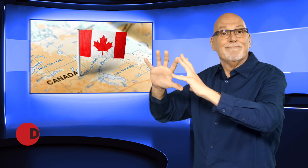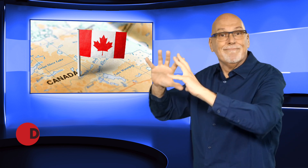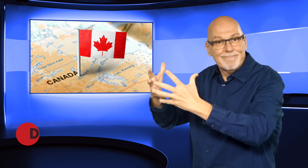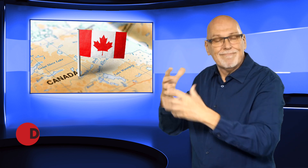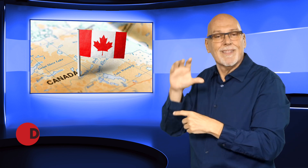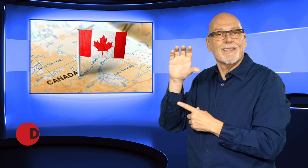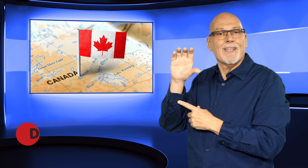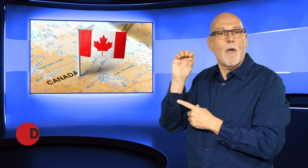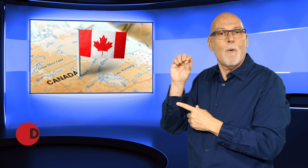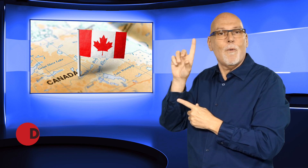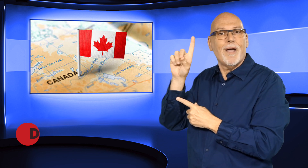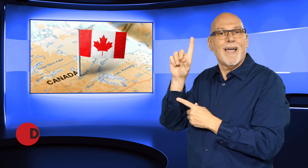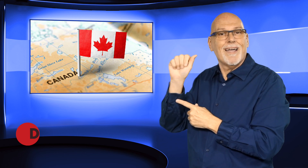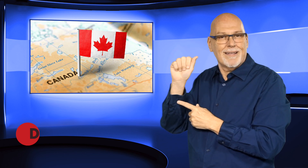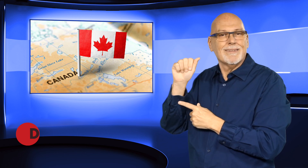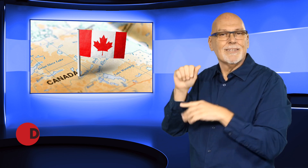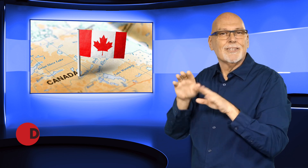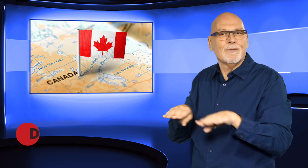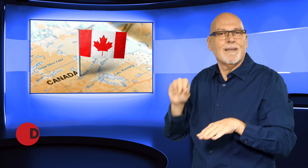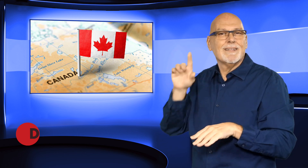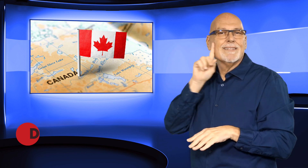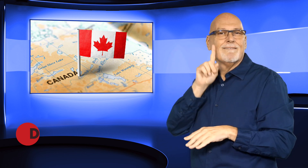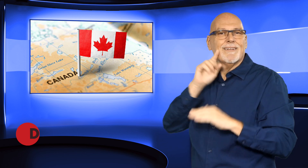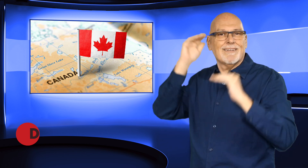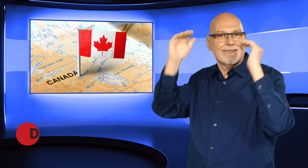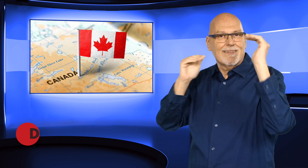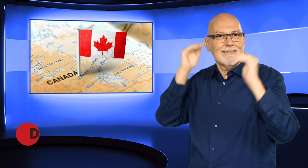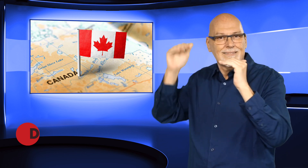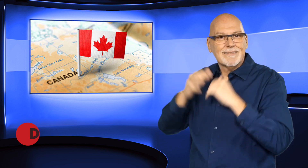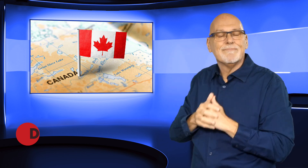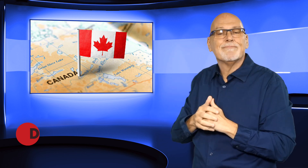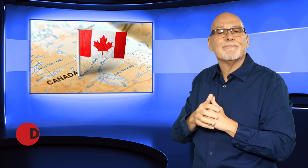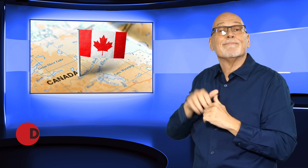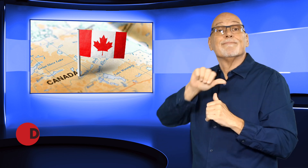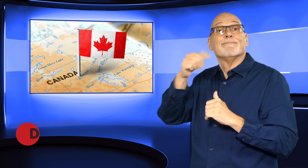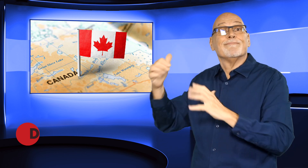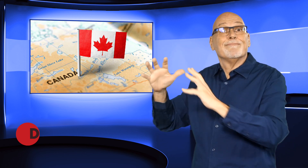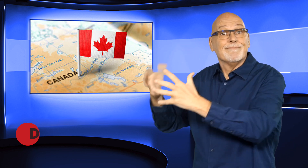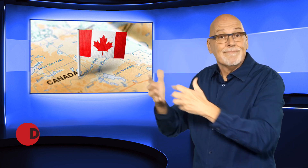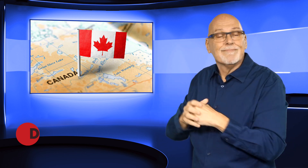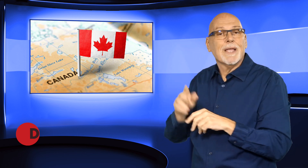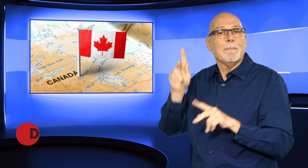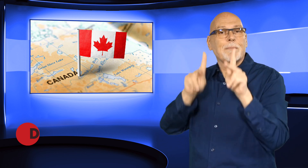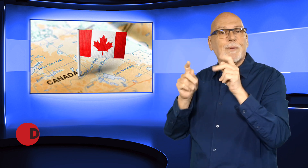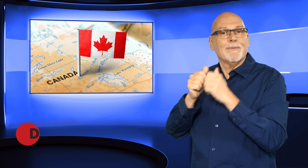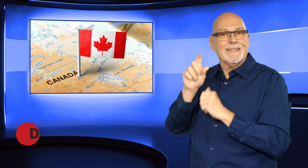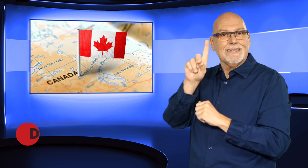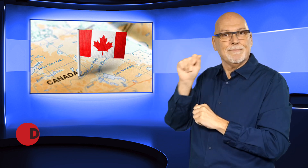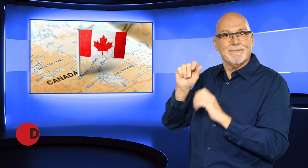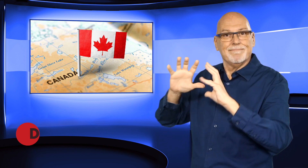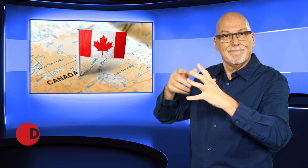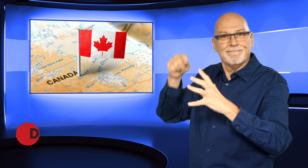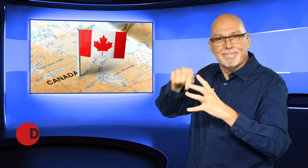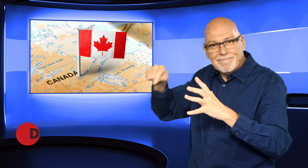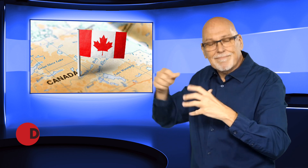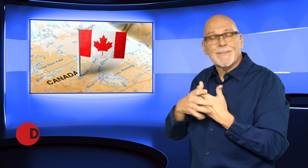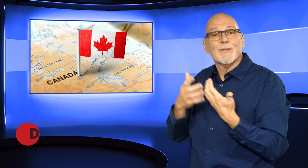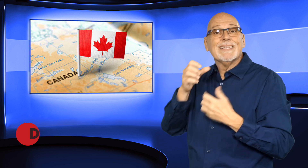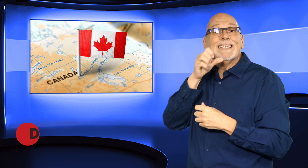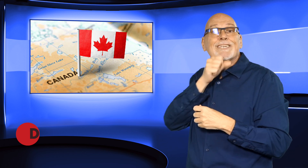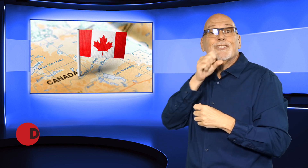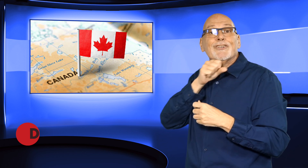Children of Deaf Adults (CODA), people with disabilities or aging